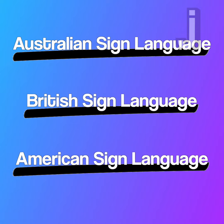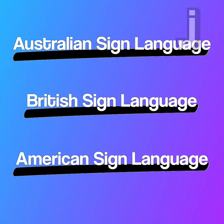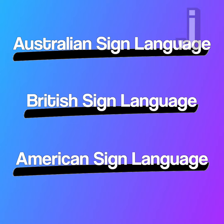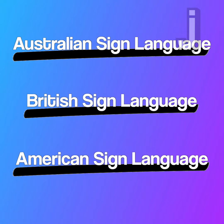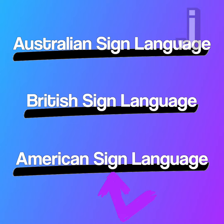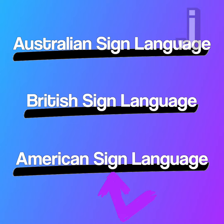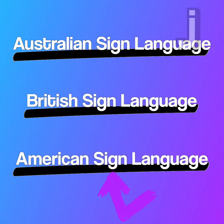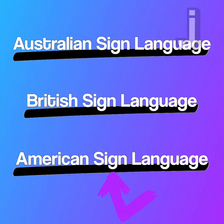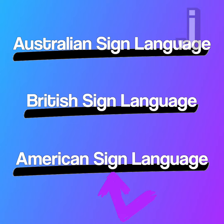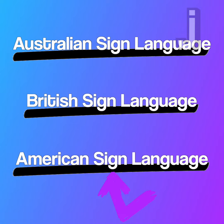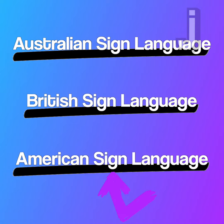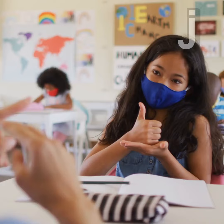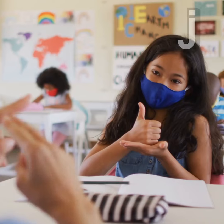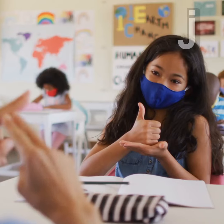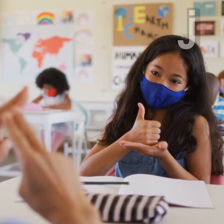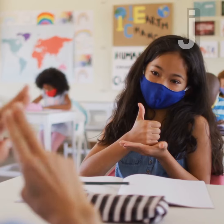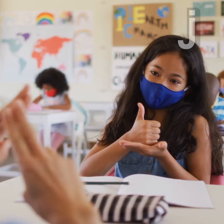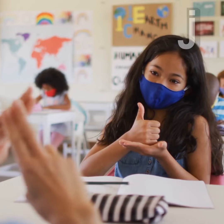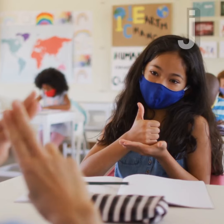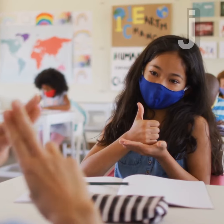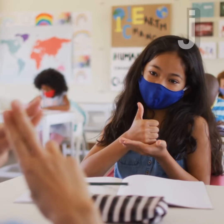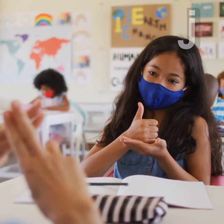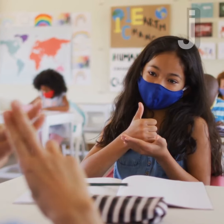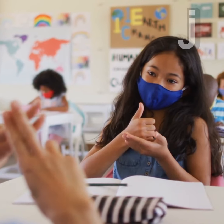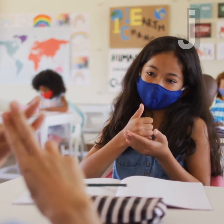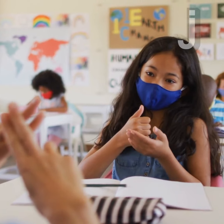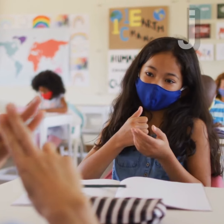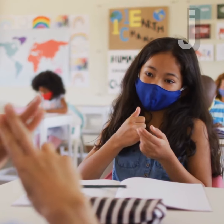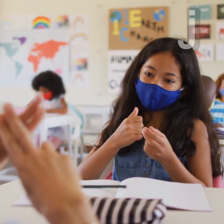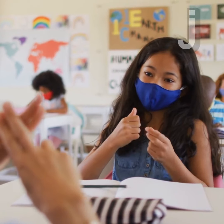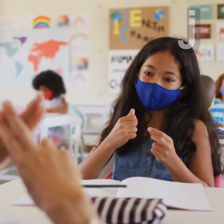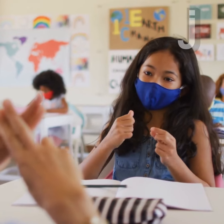US USE ASL- IT’S A COMPLETE, NATURAL LANGUAGE THAT HAS THE SAME LINGUISTIC PROPERTIES AS